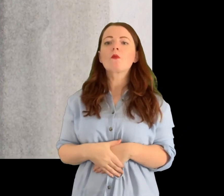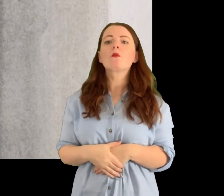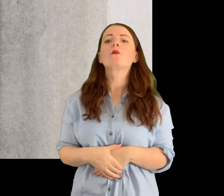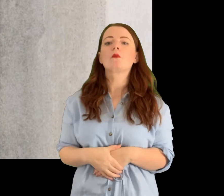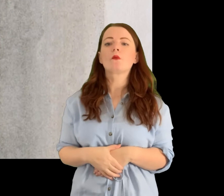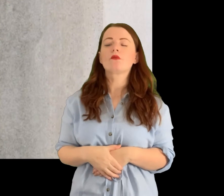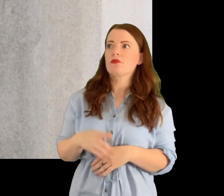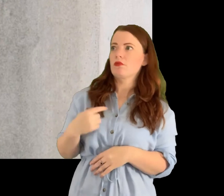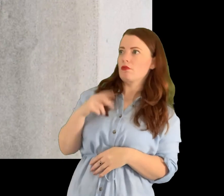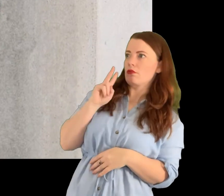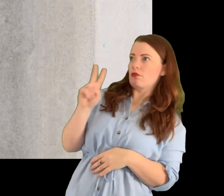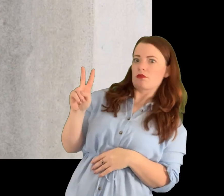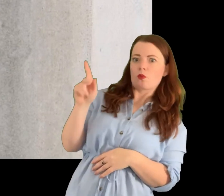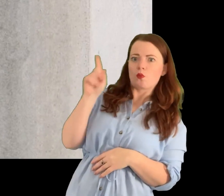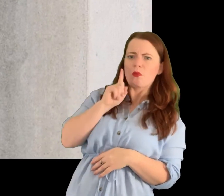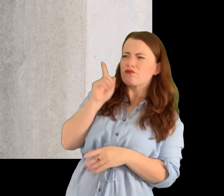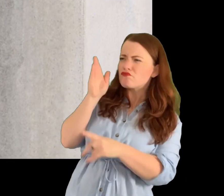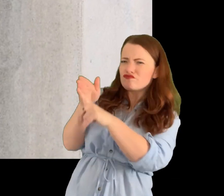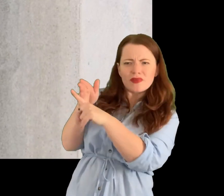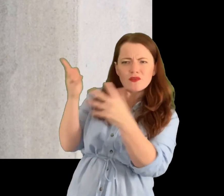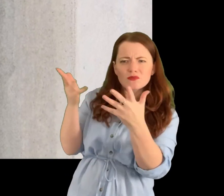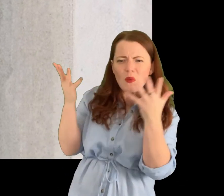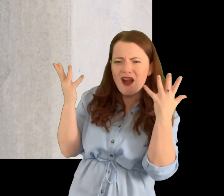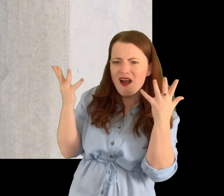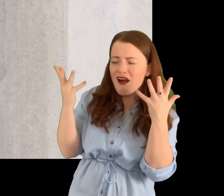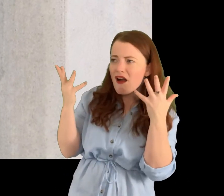They stood and looked upon this woman Recognising her from somewhere